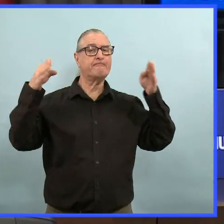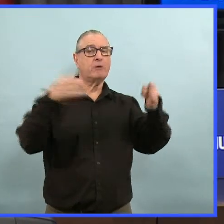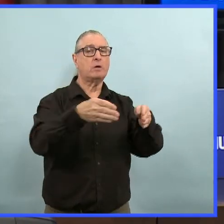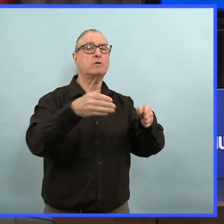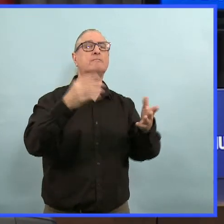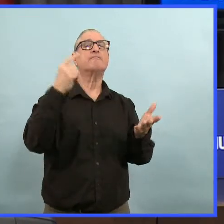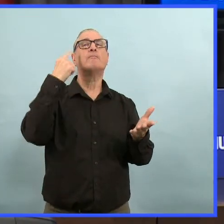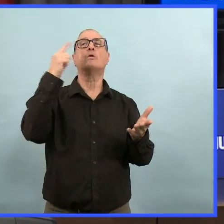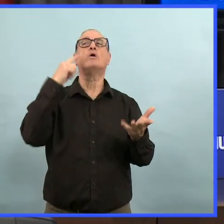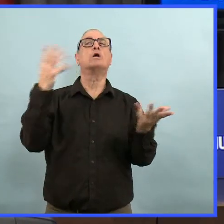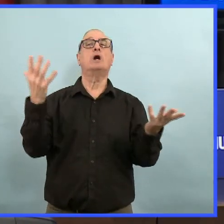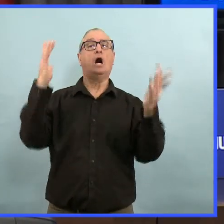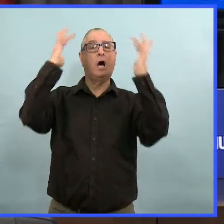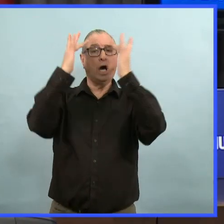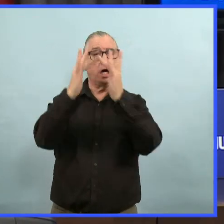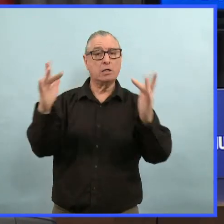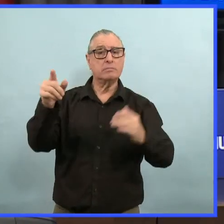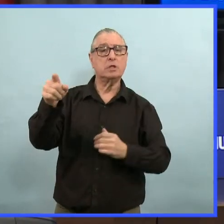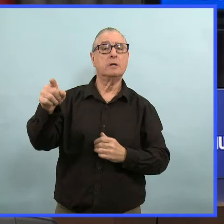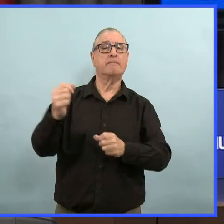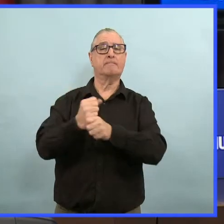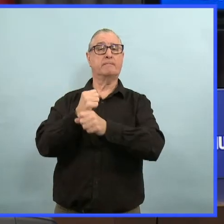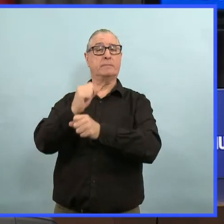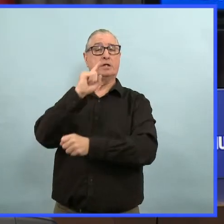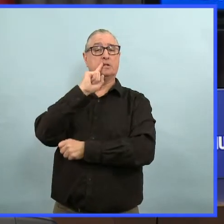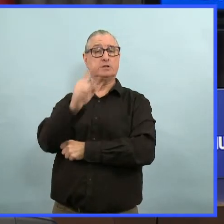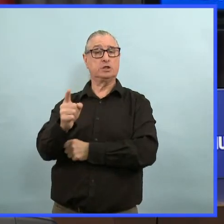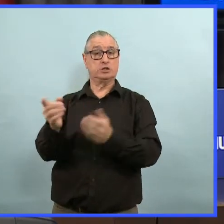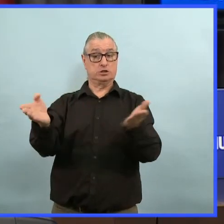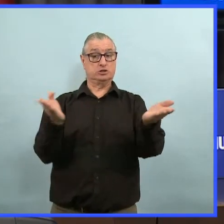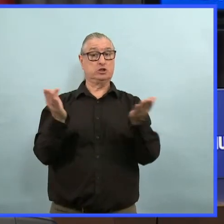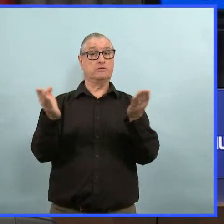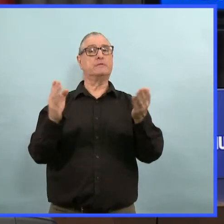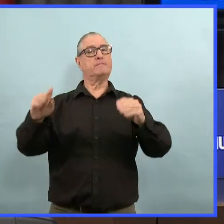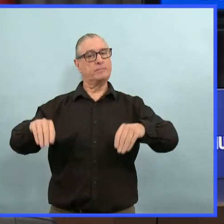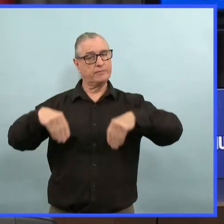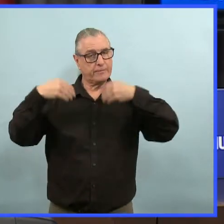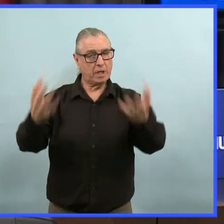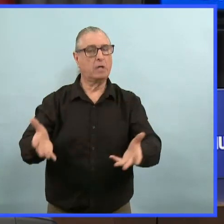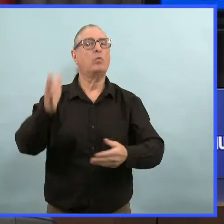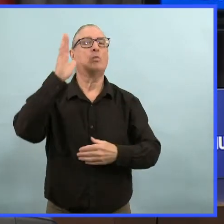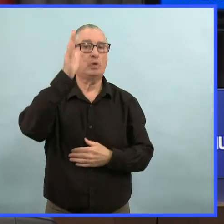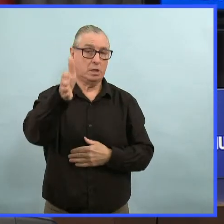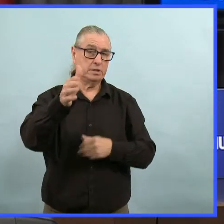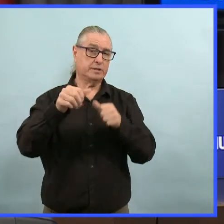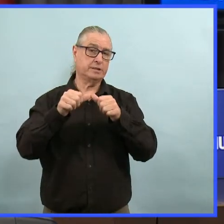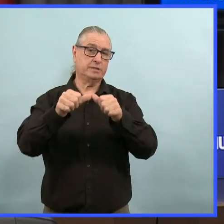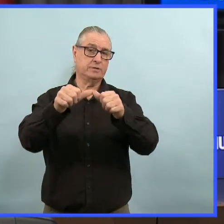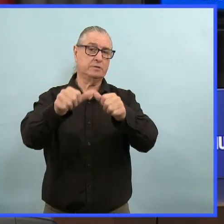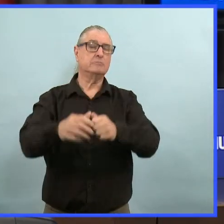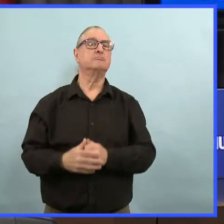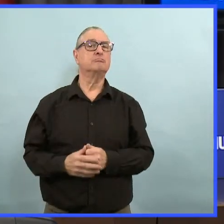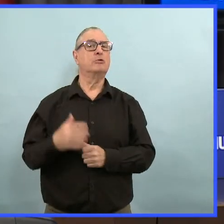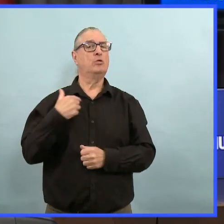facilities and increase our capacity to offer a wider range of services in a more timely manner